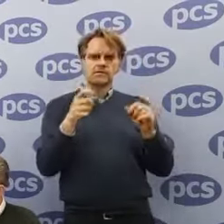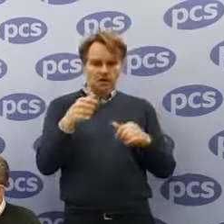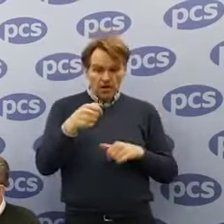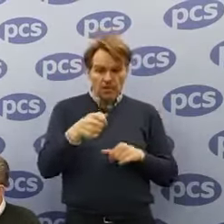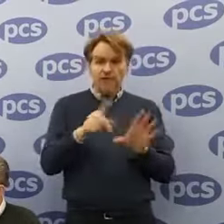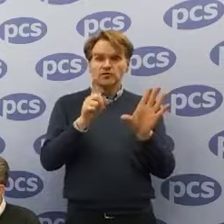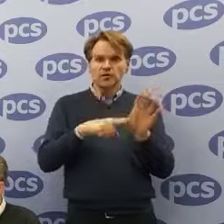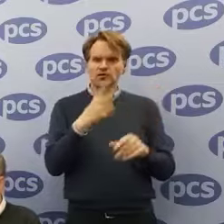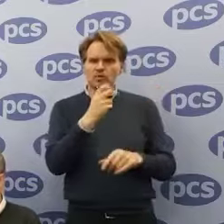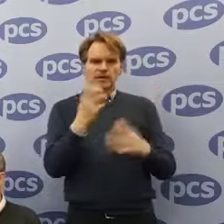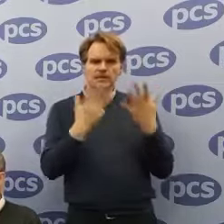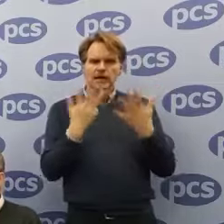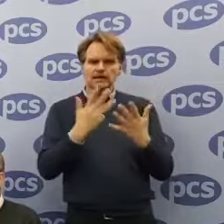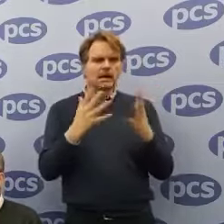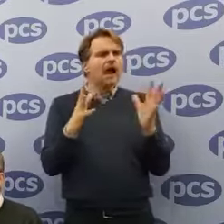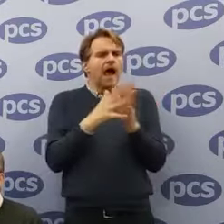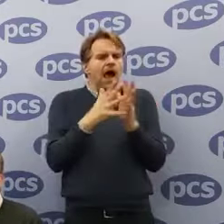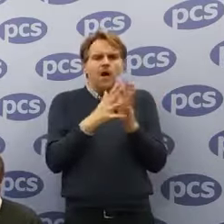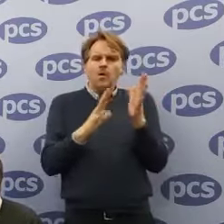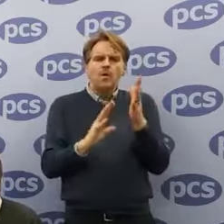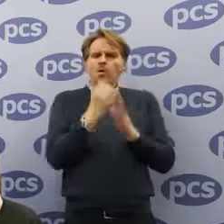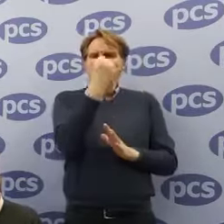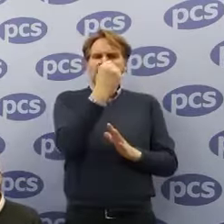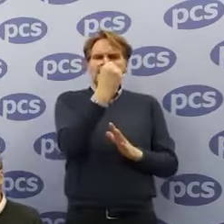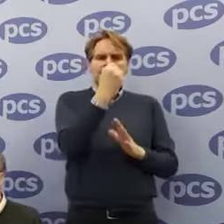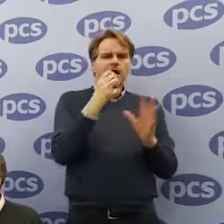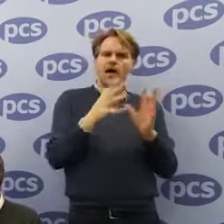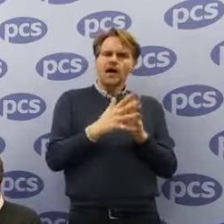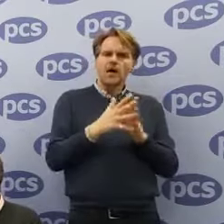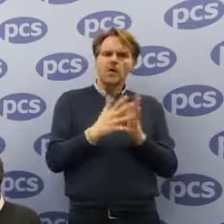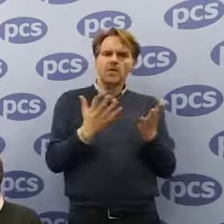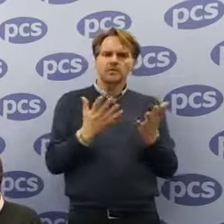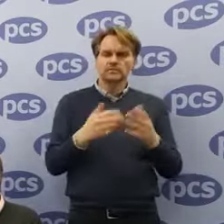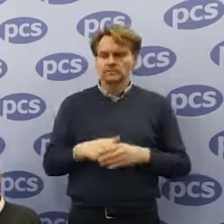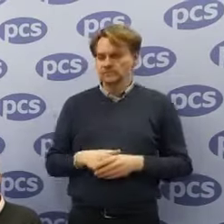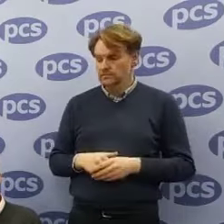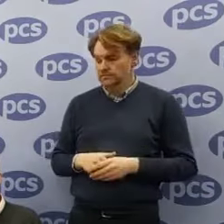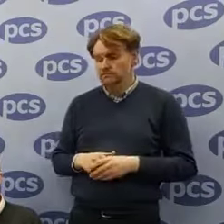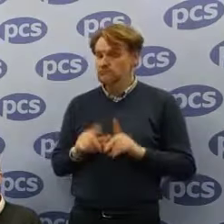to win? Well I think it is important that we learn the lessons from last year and